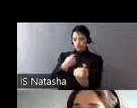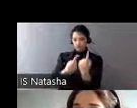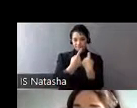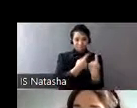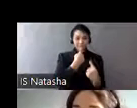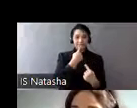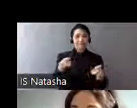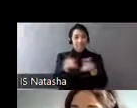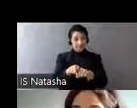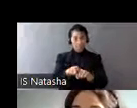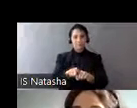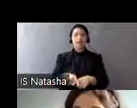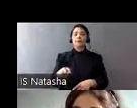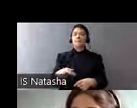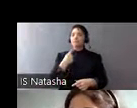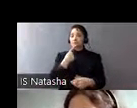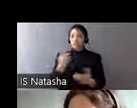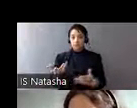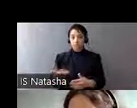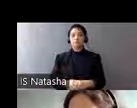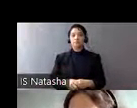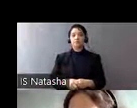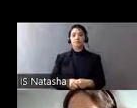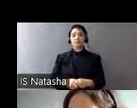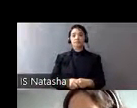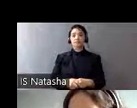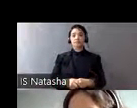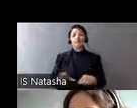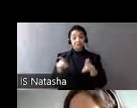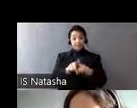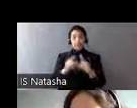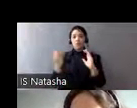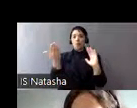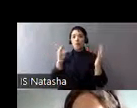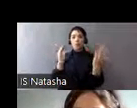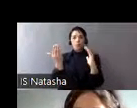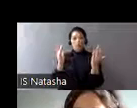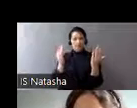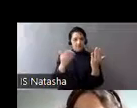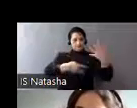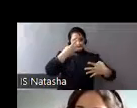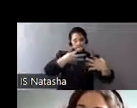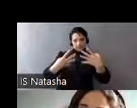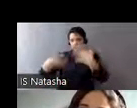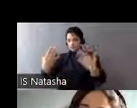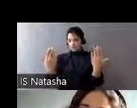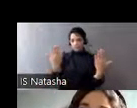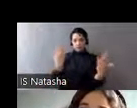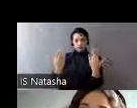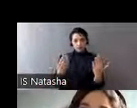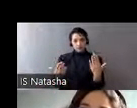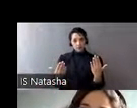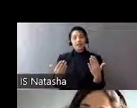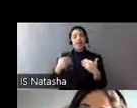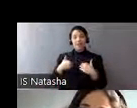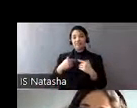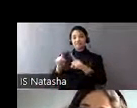It's also felt on comparability, how there are several levels of the government that